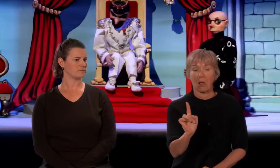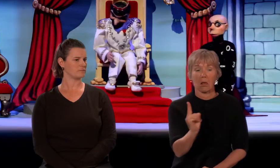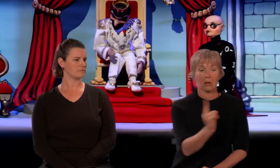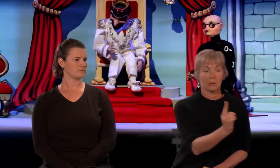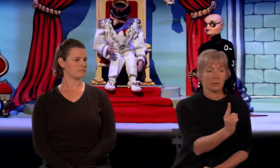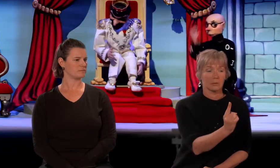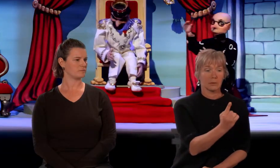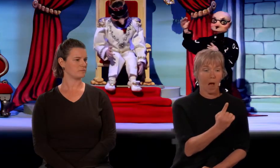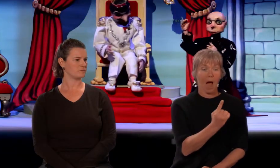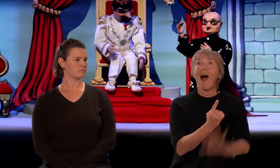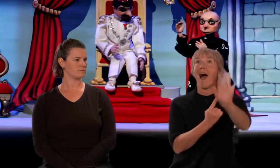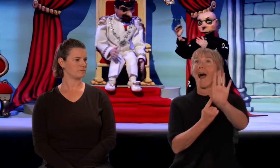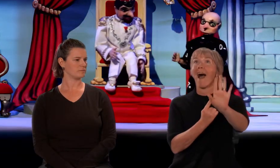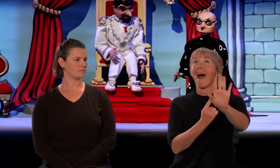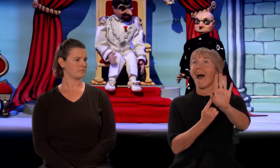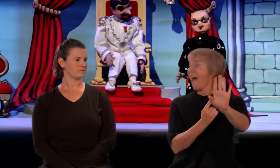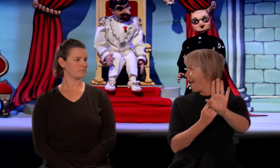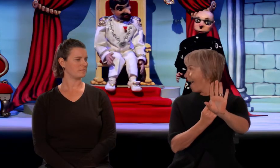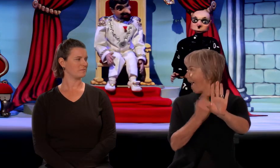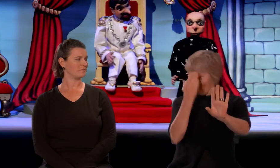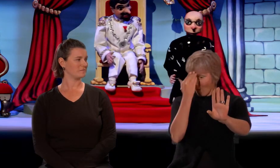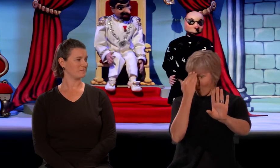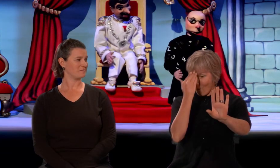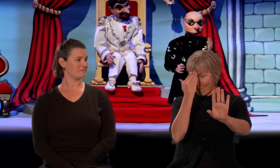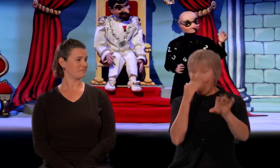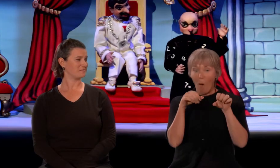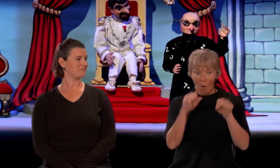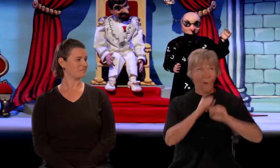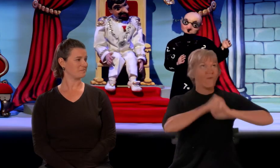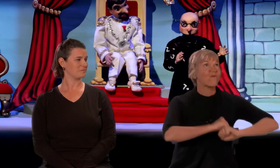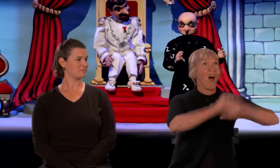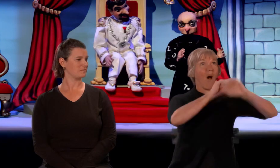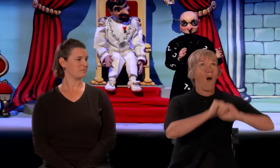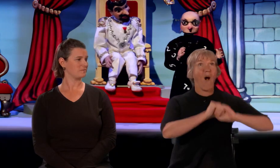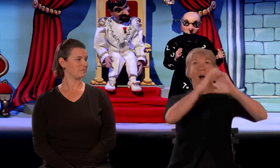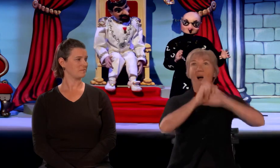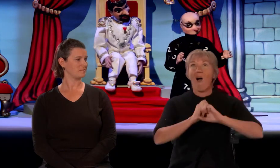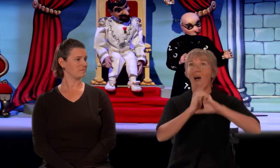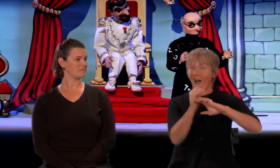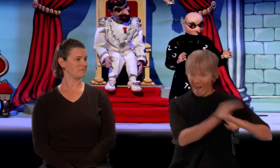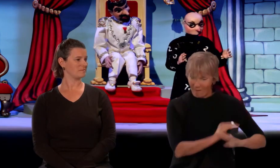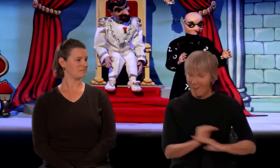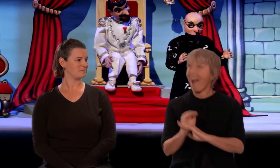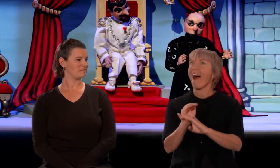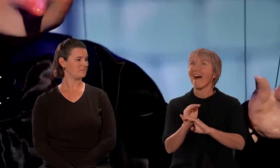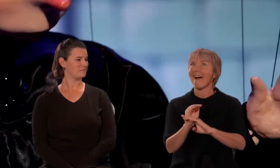I have it! We can set off fireworks in the gardens every night. We will make a lot of silver fountains